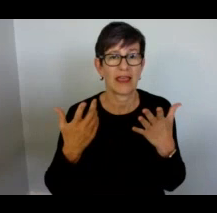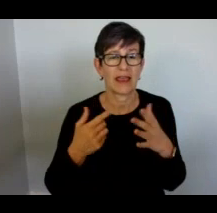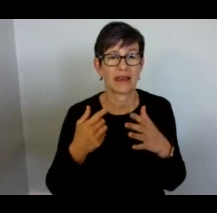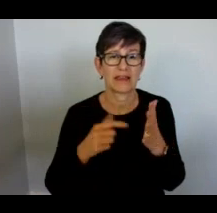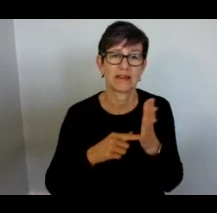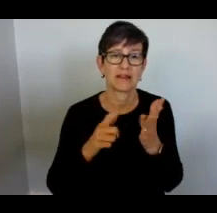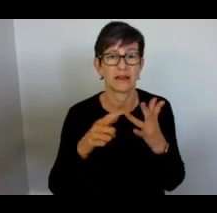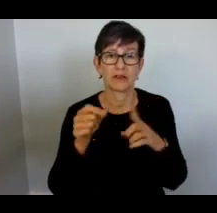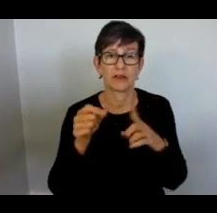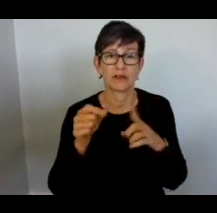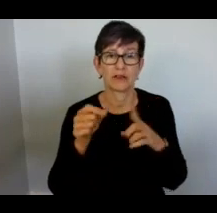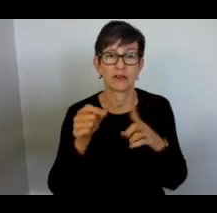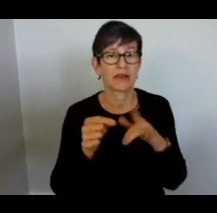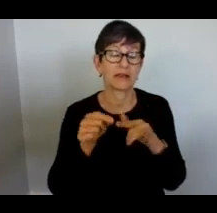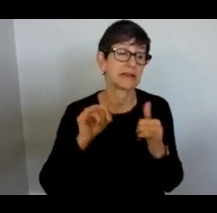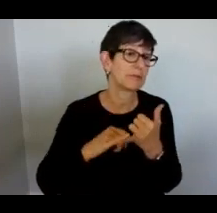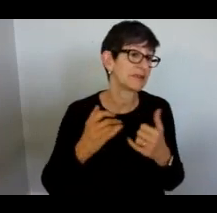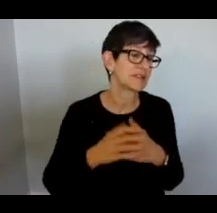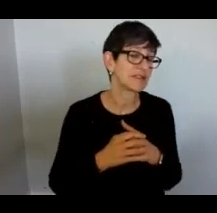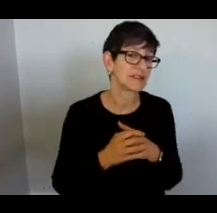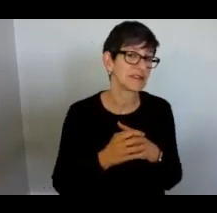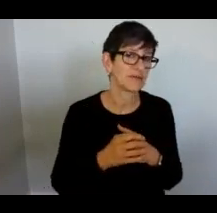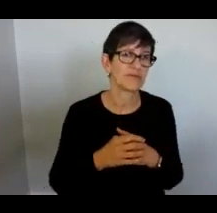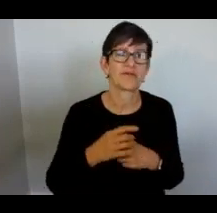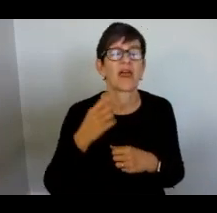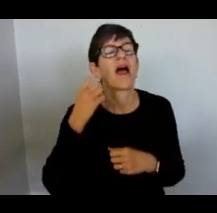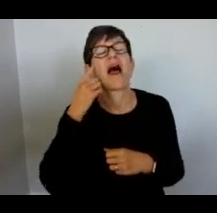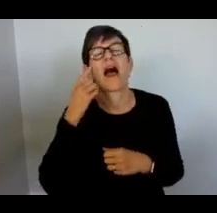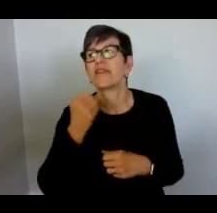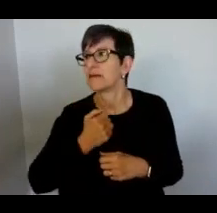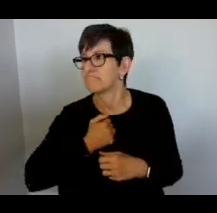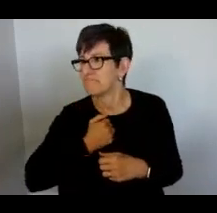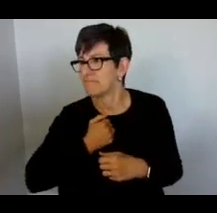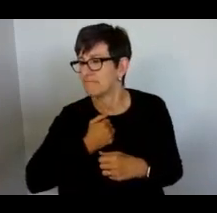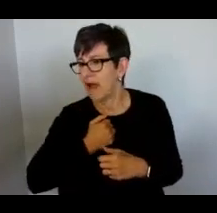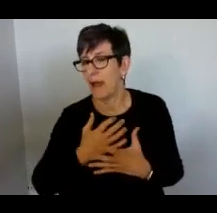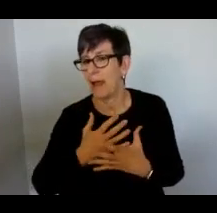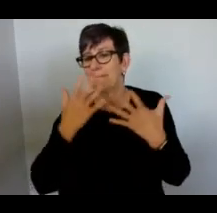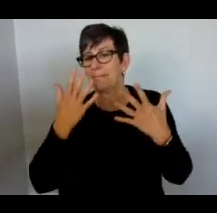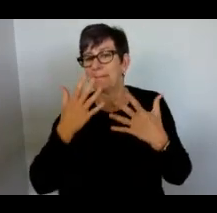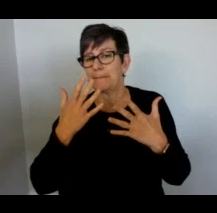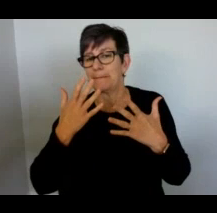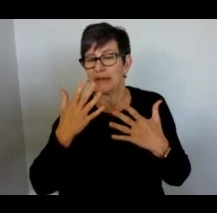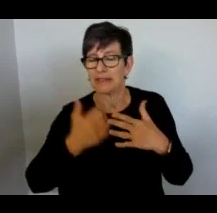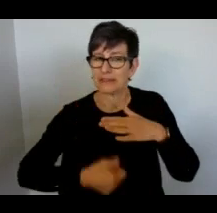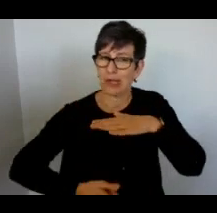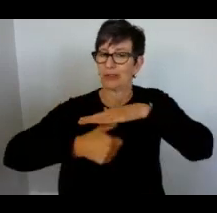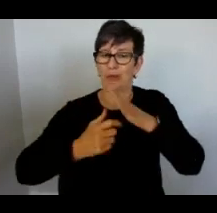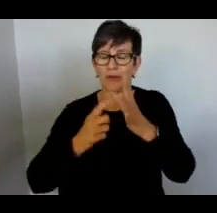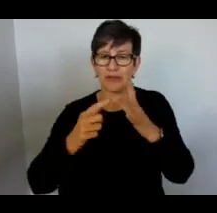with today? GEORGIA: I think my biggest top tip, I know we have a large legal audience but